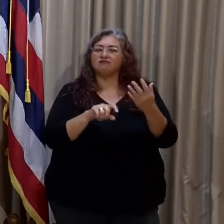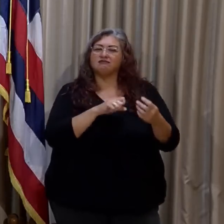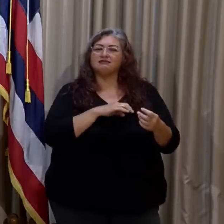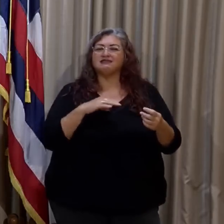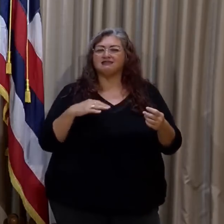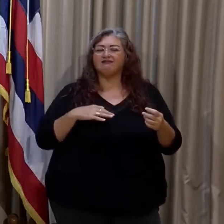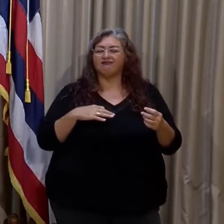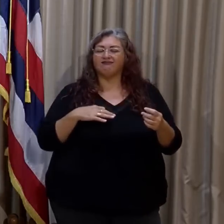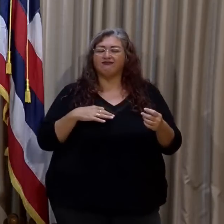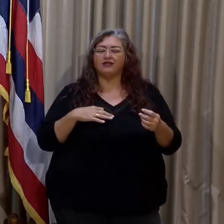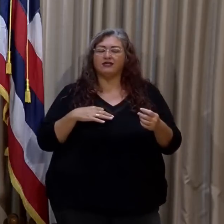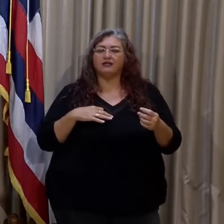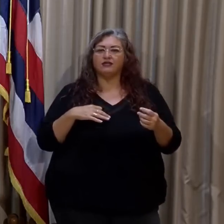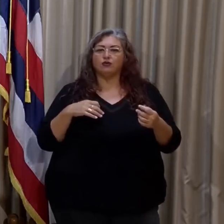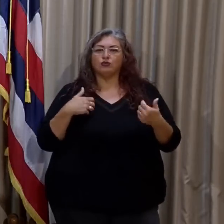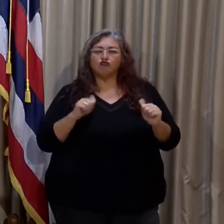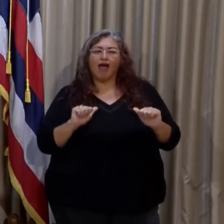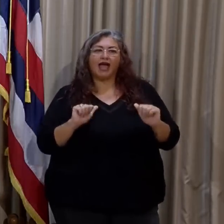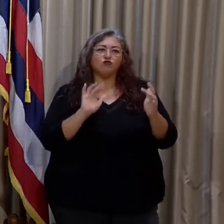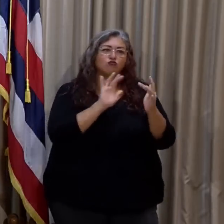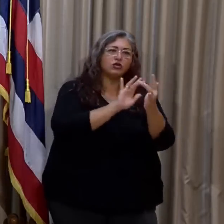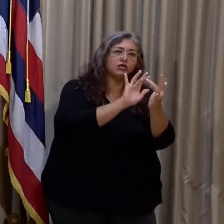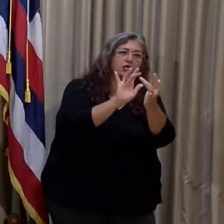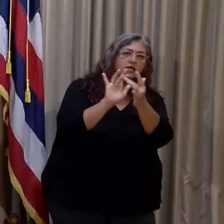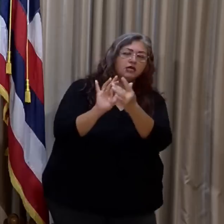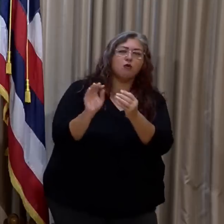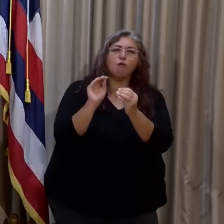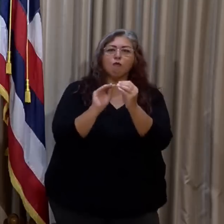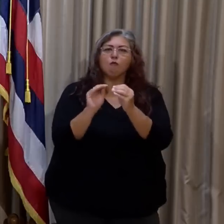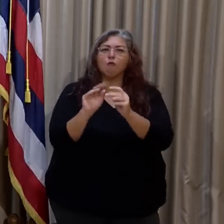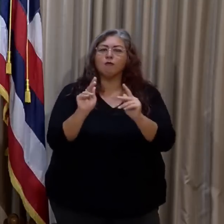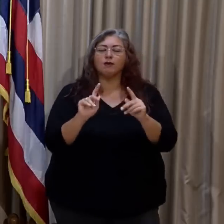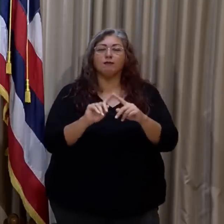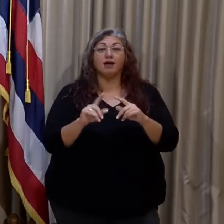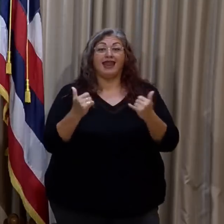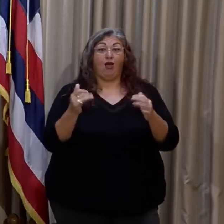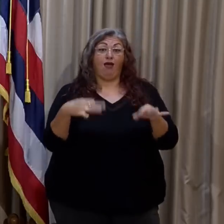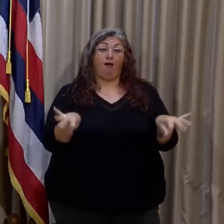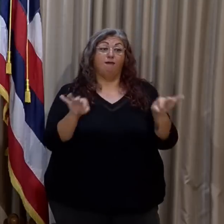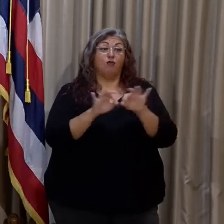THAT IS ABOUT THE DEPARTMENT OF HEALTH, EPIDEMIOLOGIST, DEPARTMENT OF DEFENSE STAFF AND MANY OTHERS.